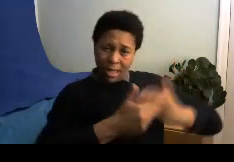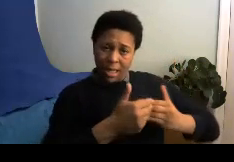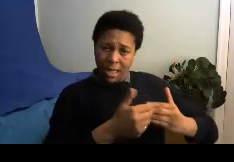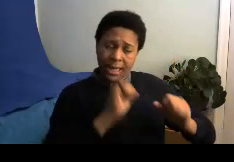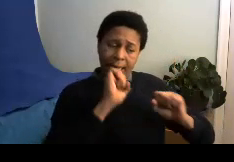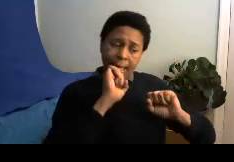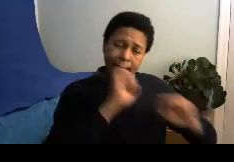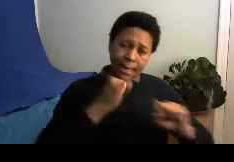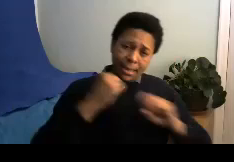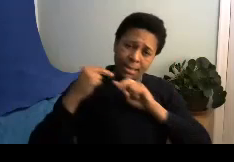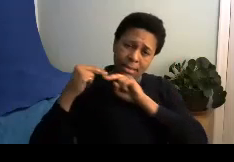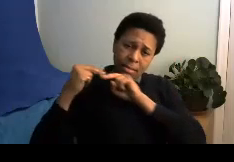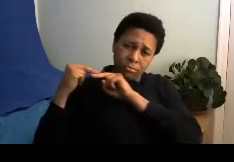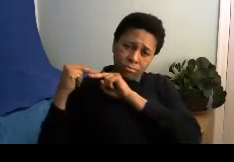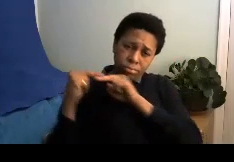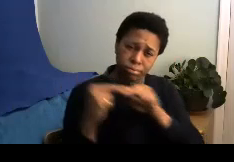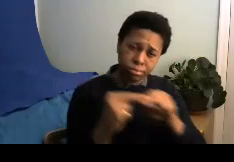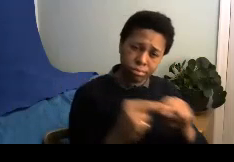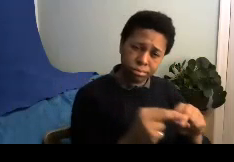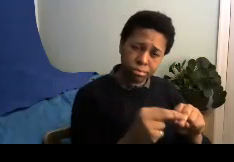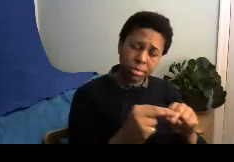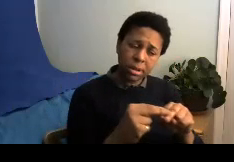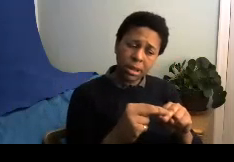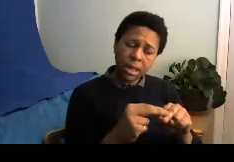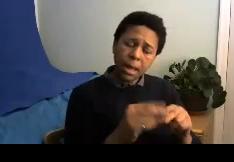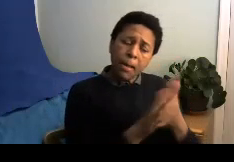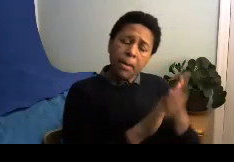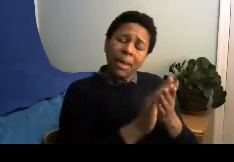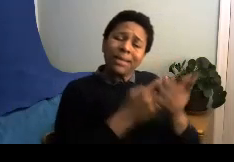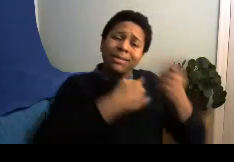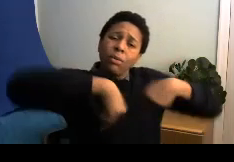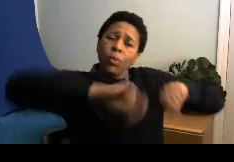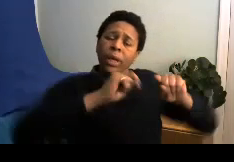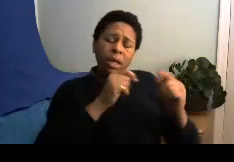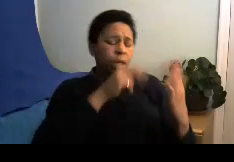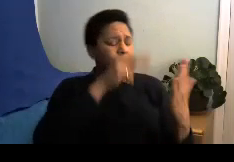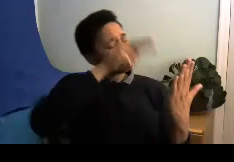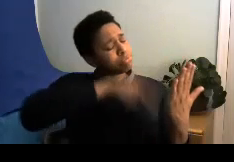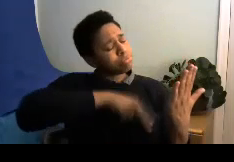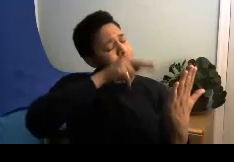allows you and us as your readers to understand a long arc